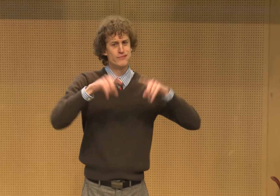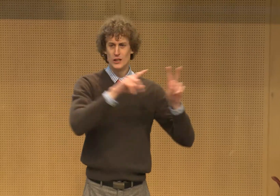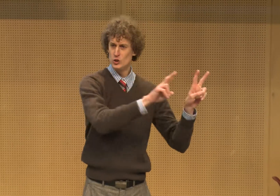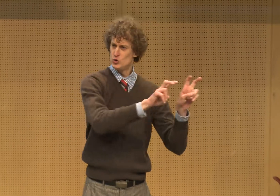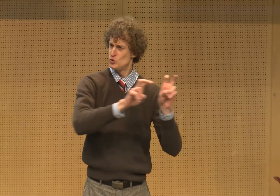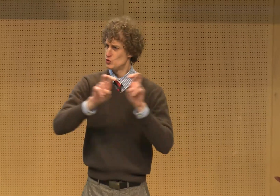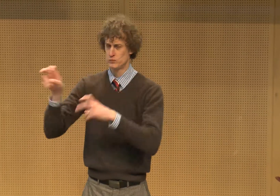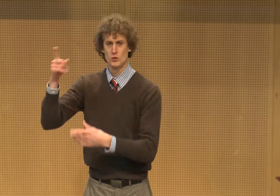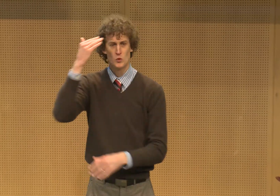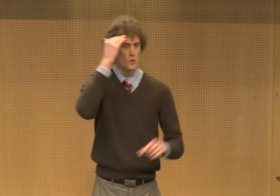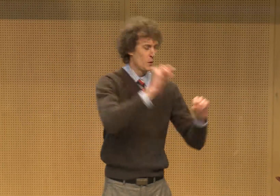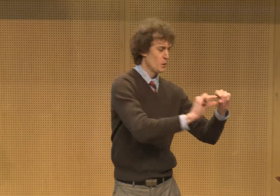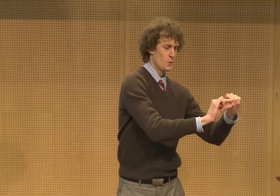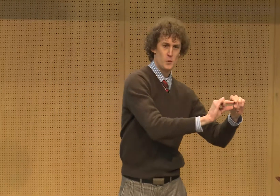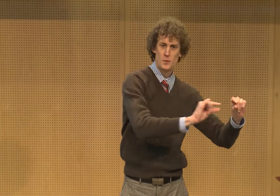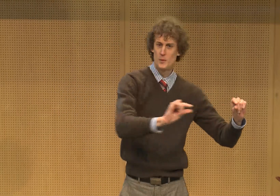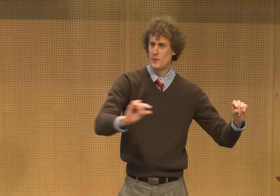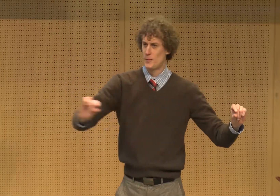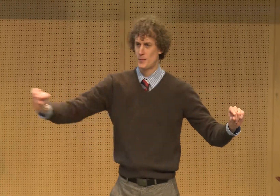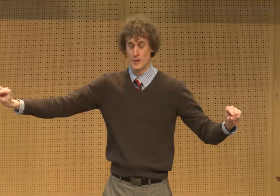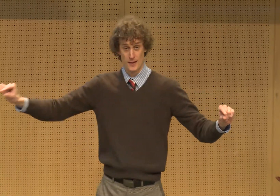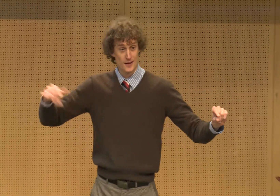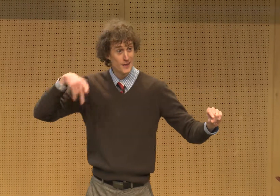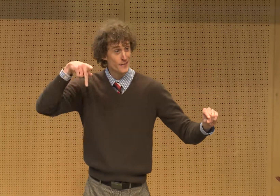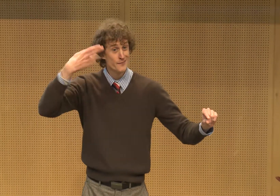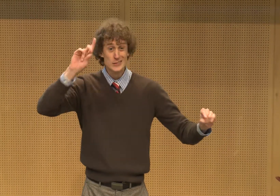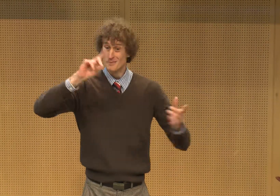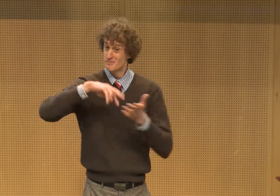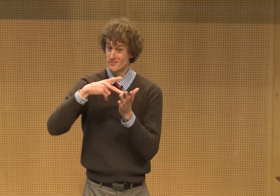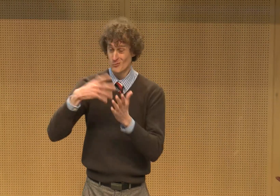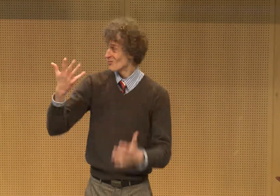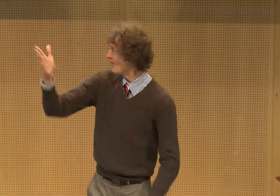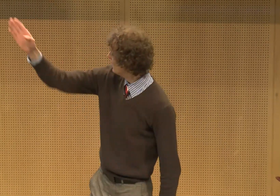you know just a little bit about a lot of different things,